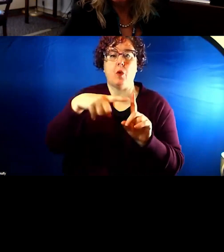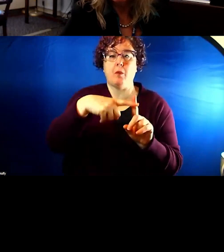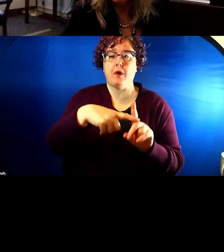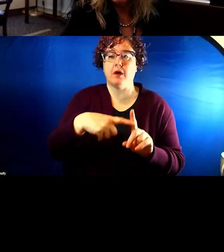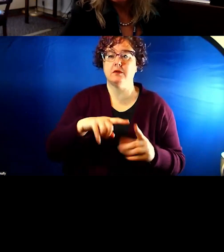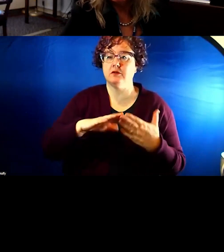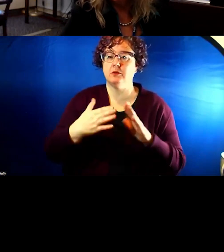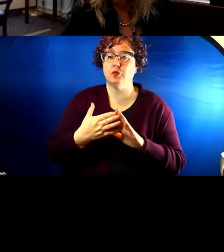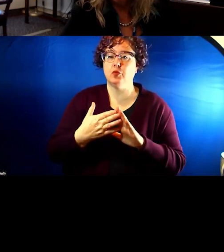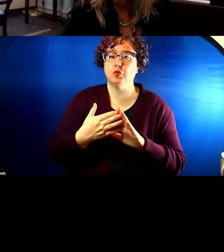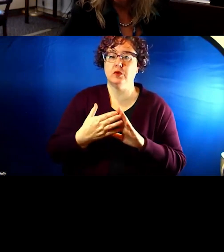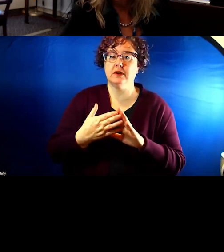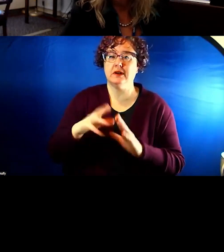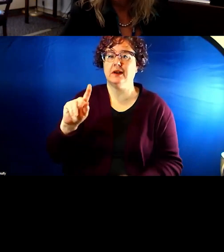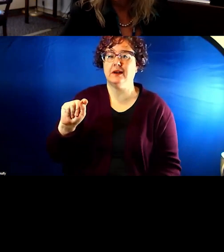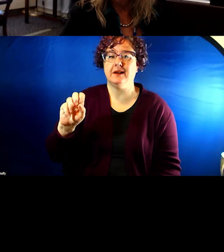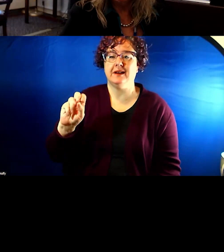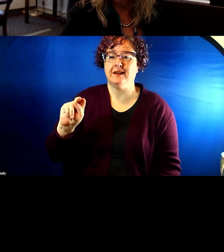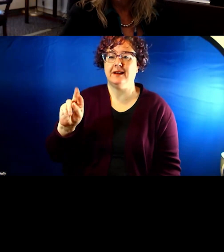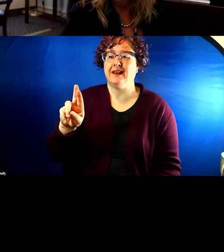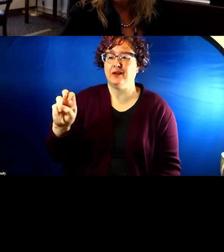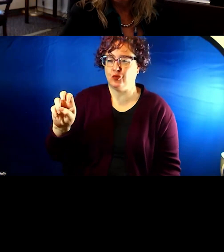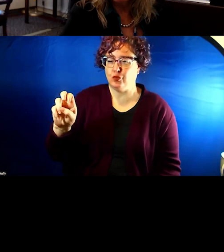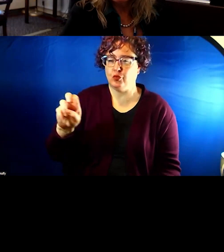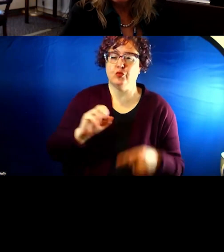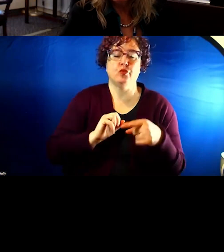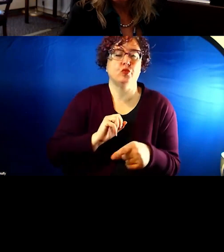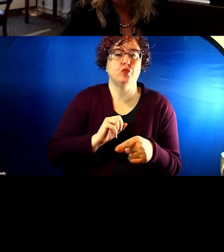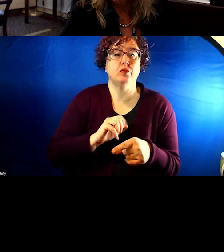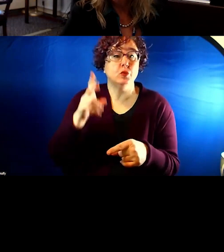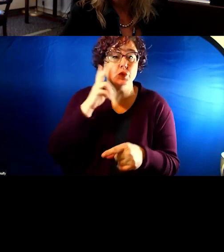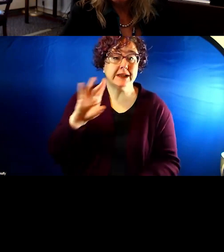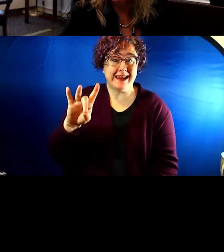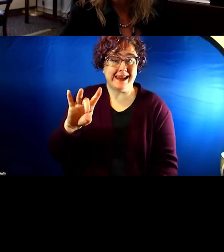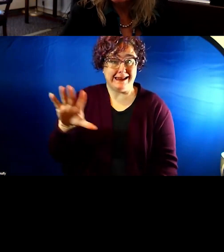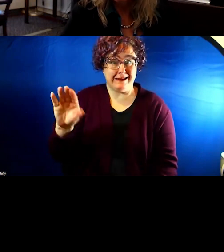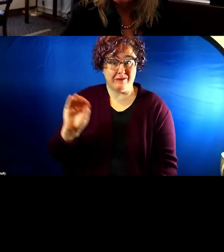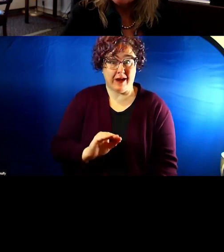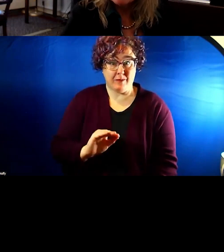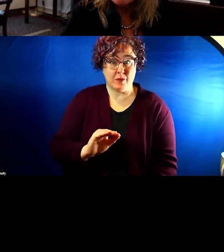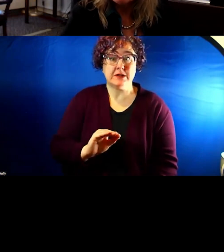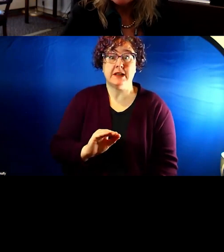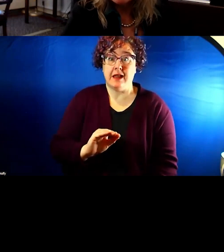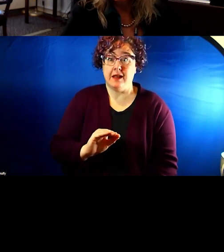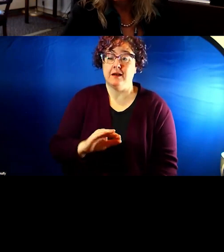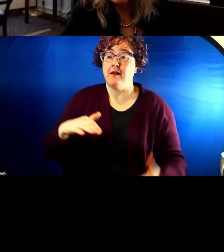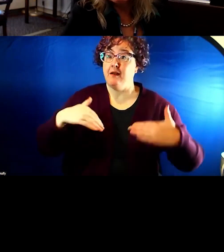YOU WILL SEE THAT 85% OF YOUTH REMAIN IN THE COMMUNITY SO THAT